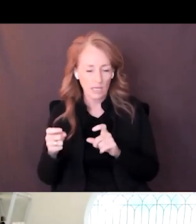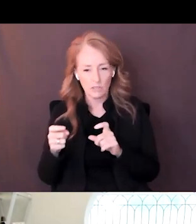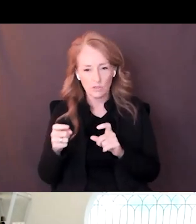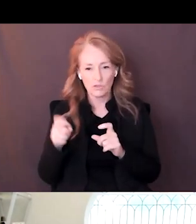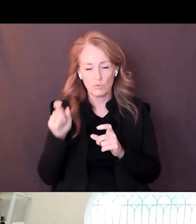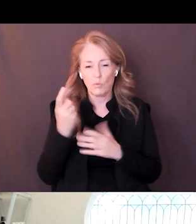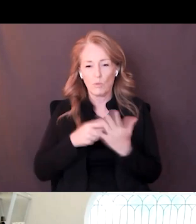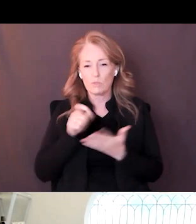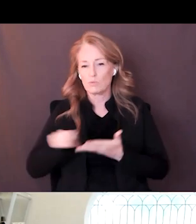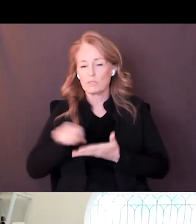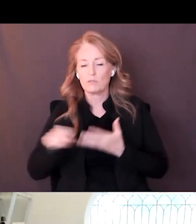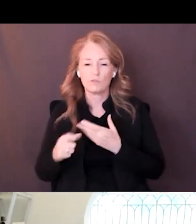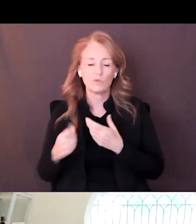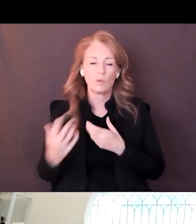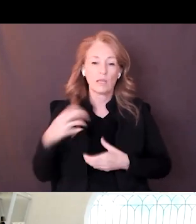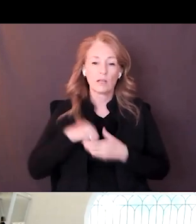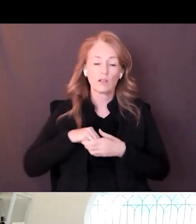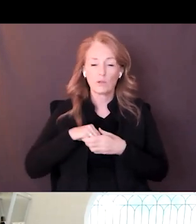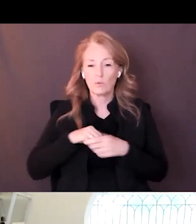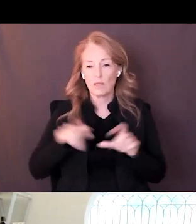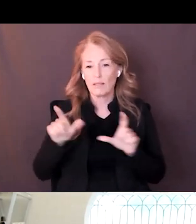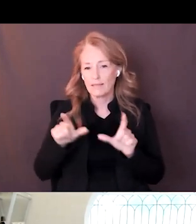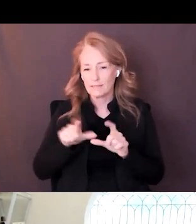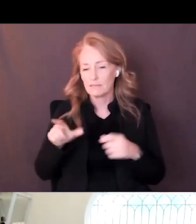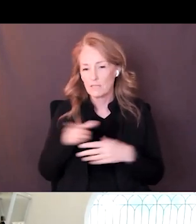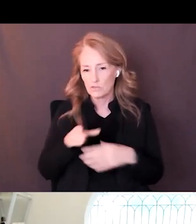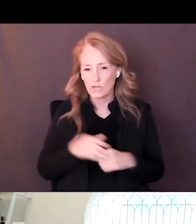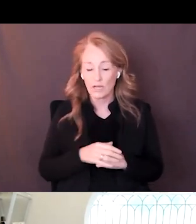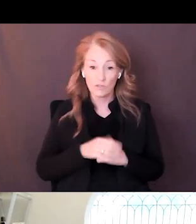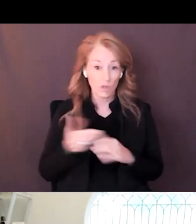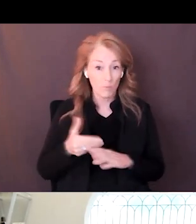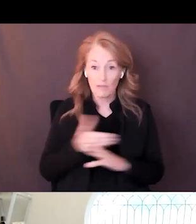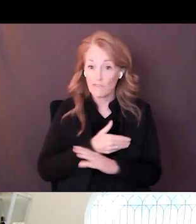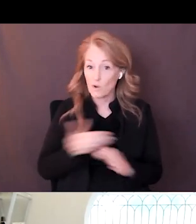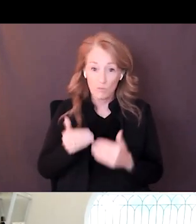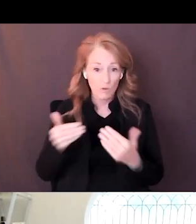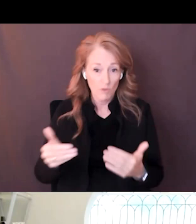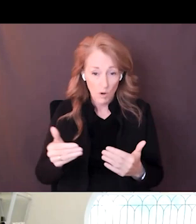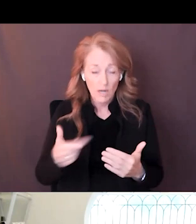SO BEFORE YOU GO FURTHER, MAKE SURE EVERYONE IS ON THE SAME PAGE.